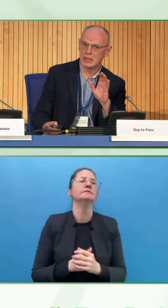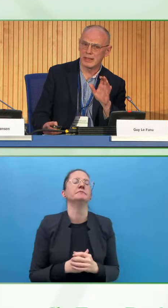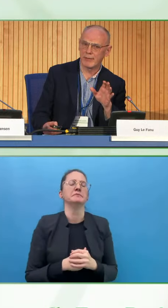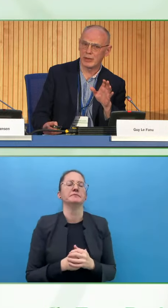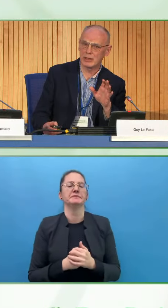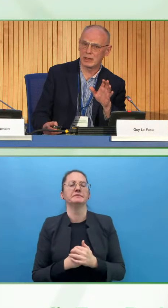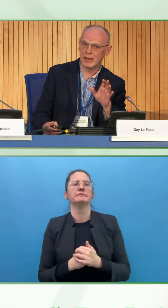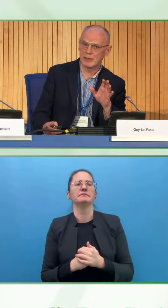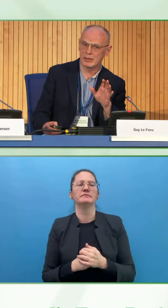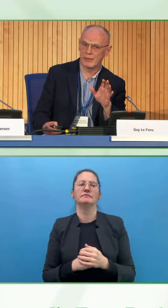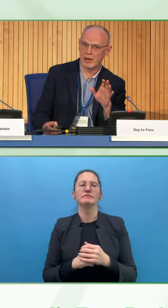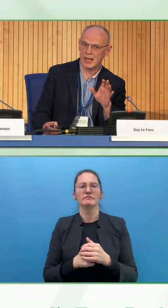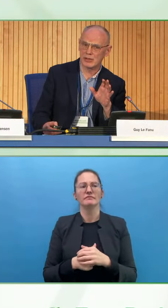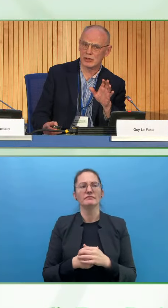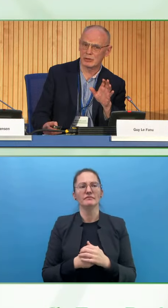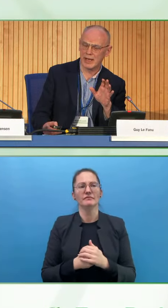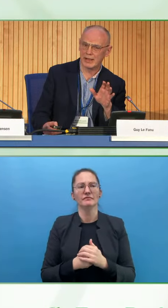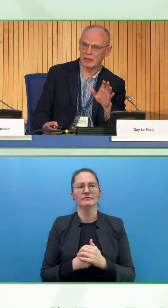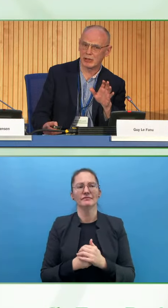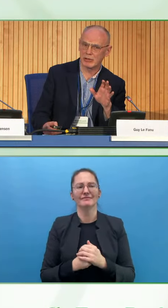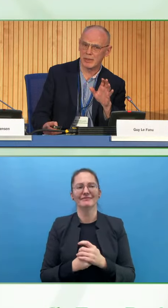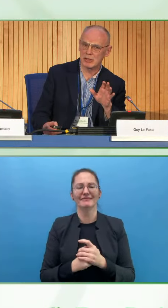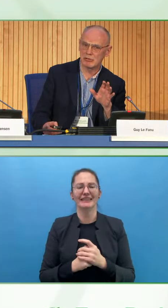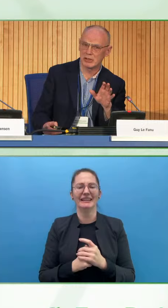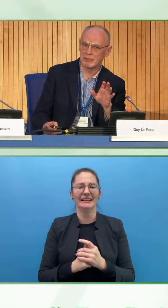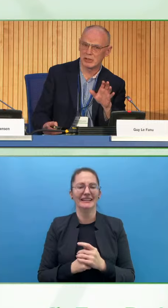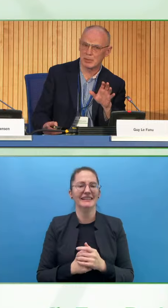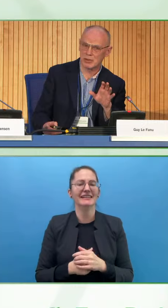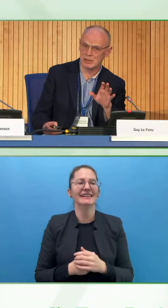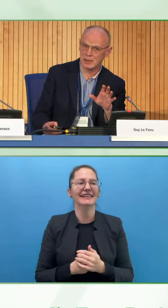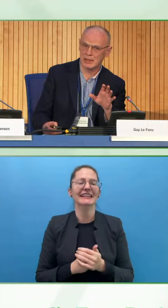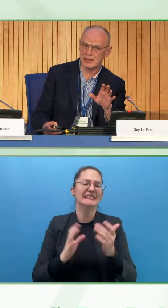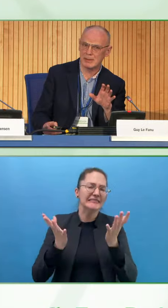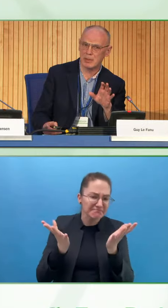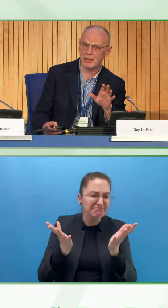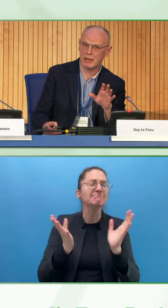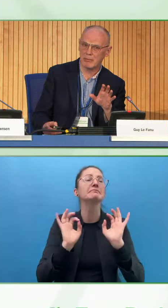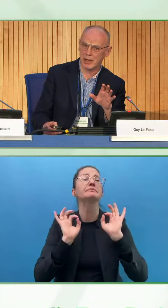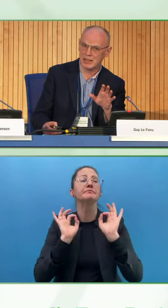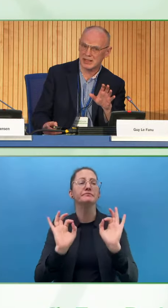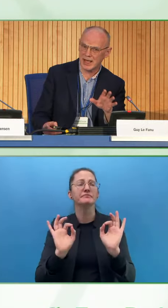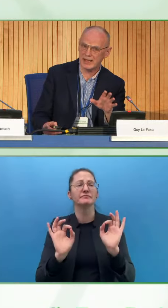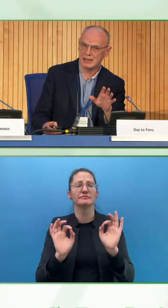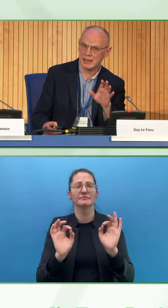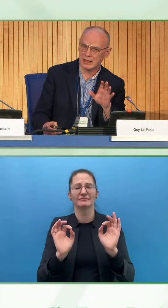Significant levels of financial, technical administrative responsibility by the state